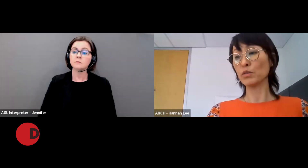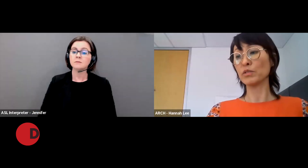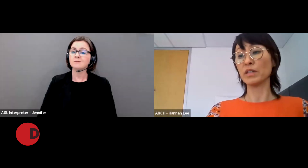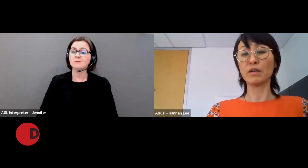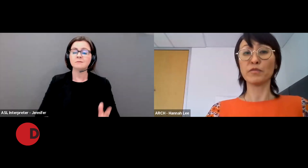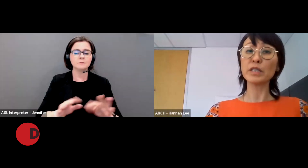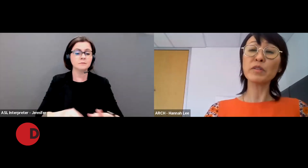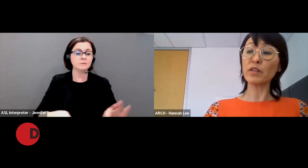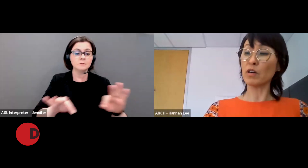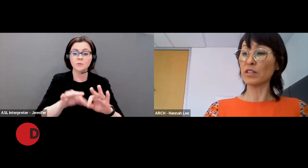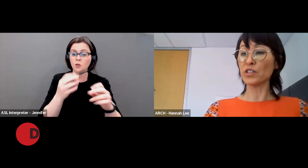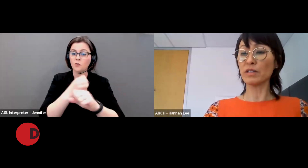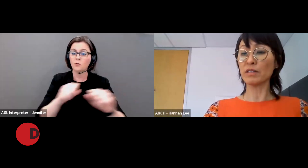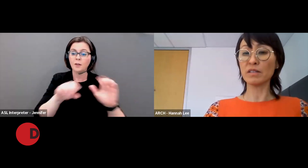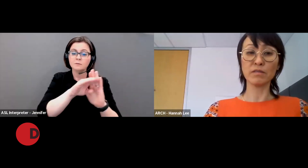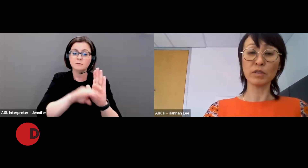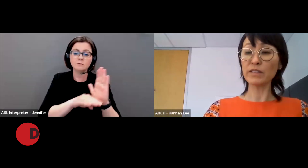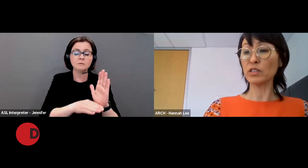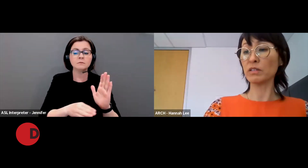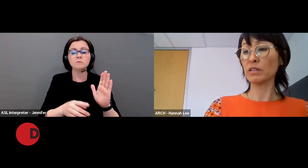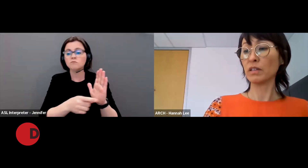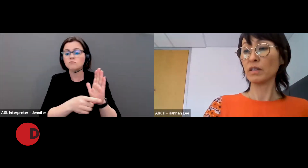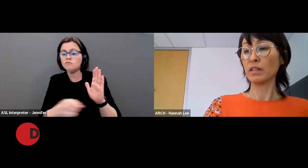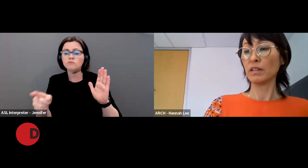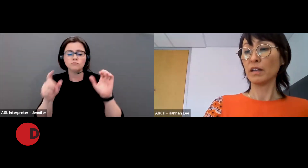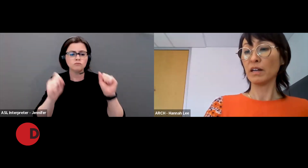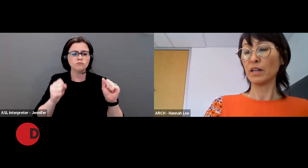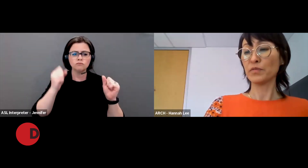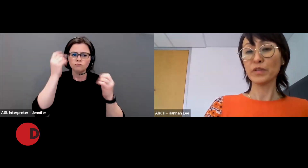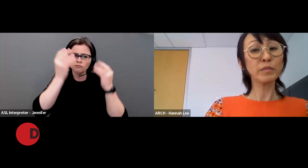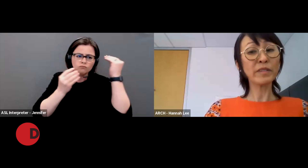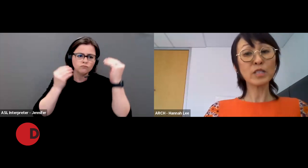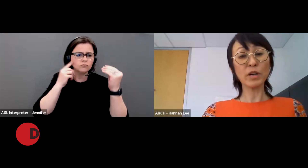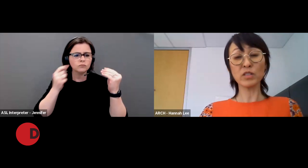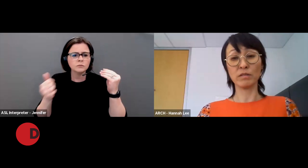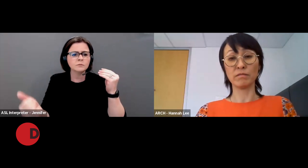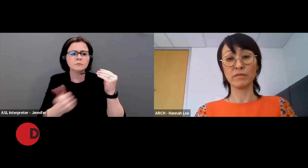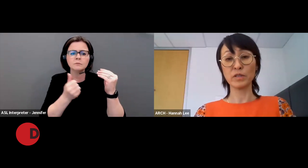and religion; and freedom of thought, belief, opinion and expression.